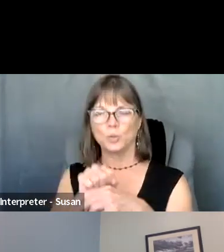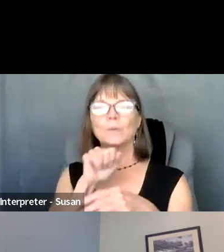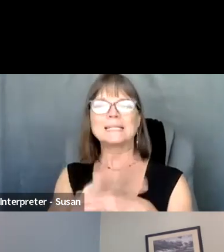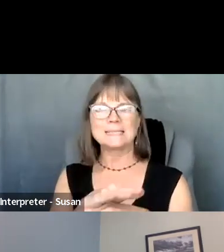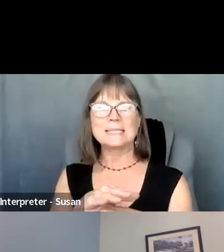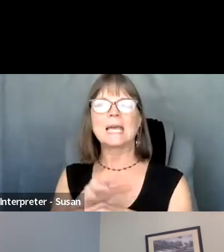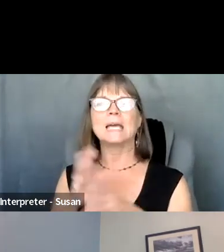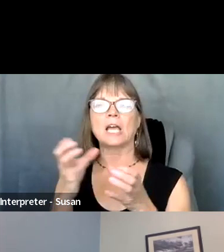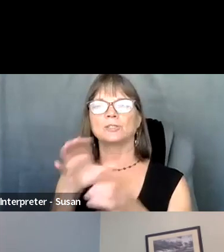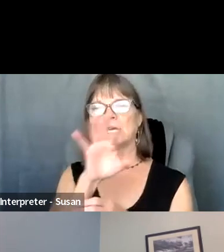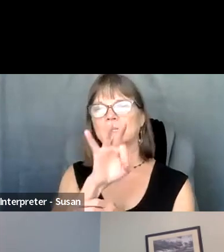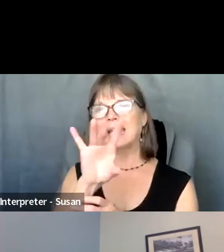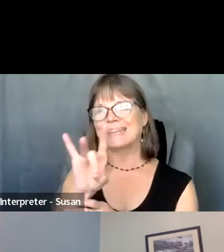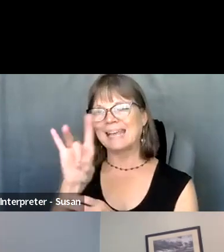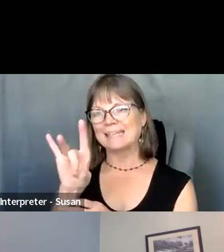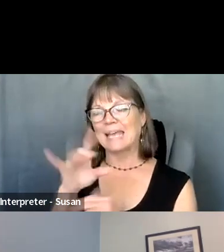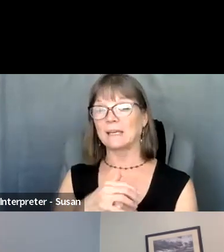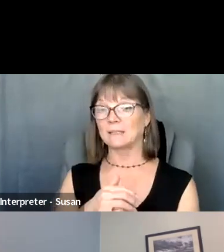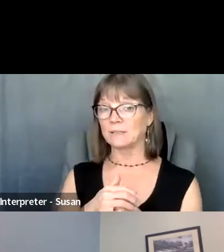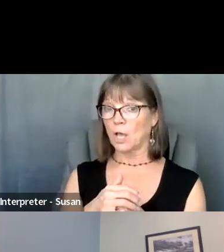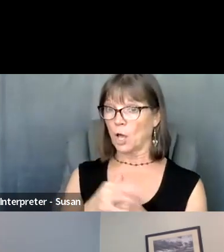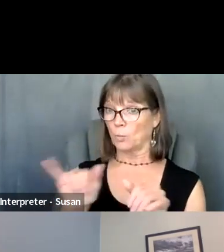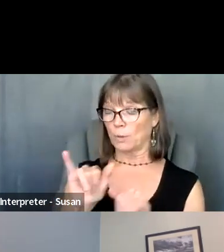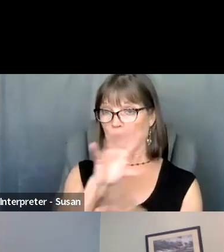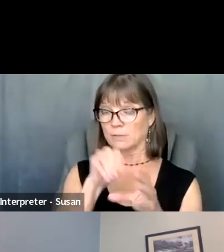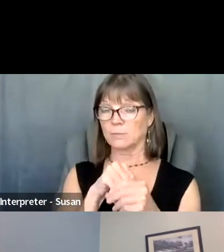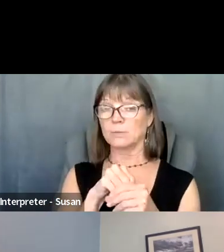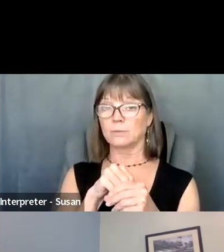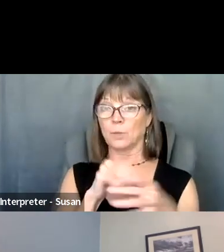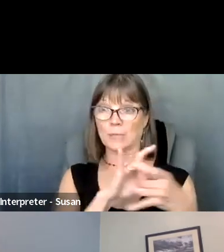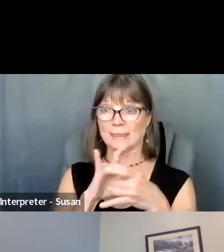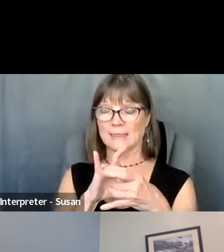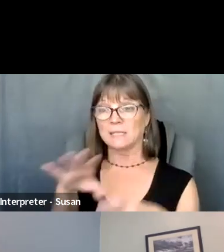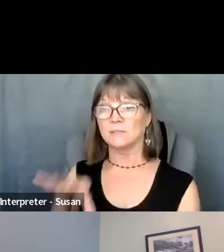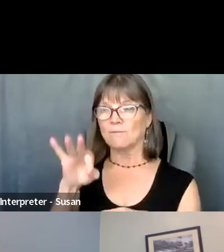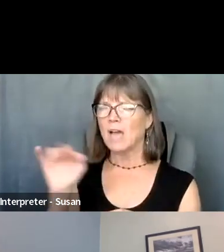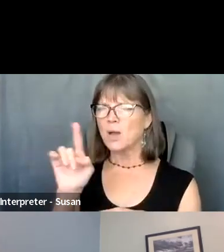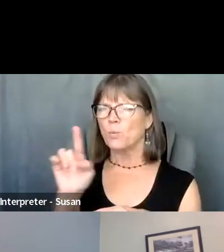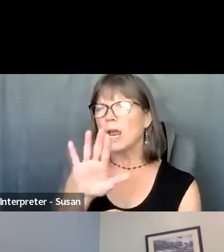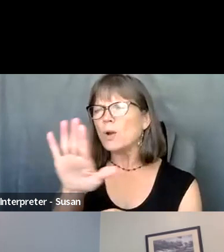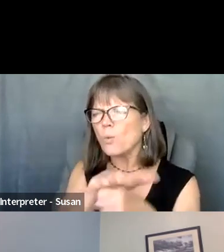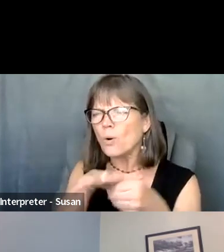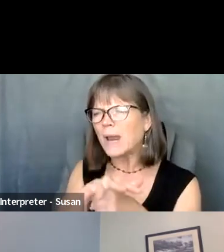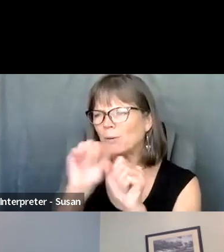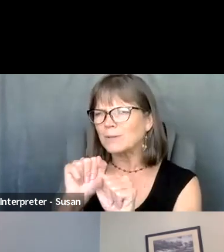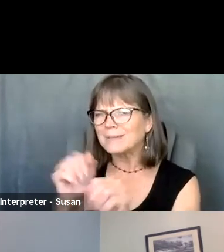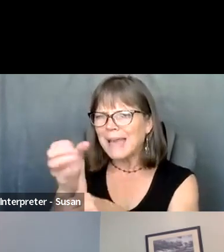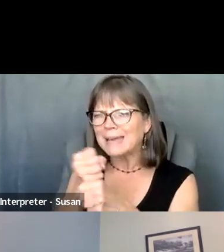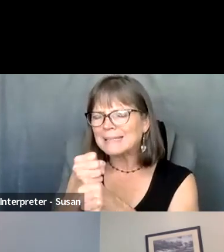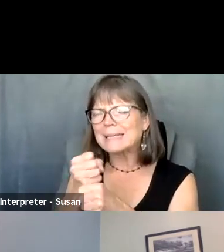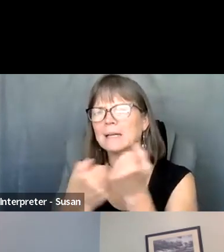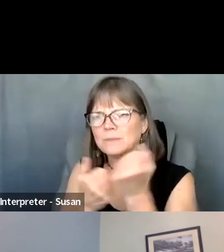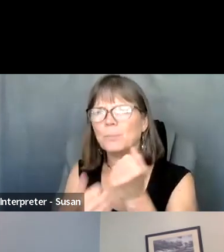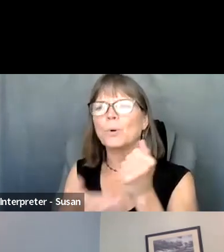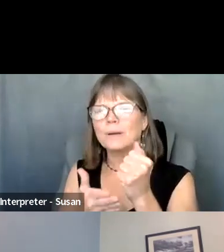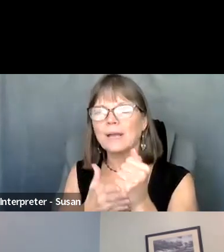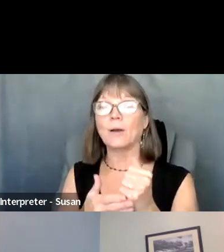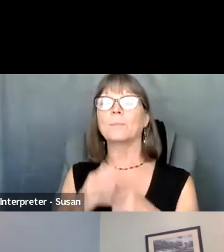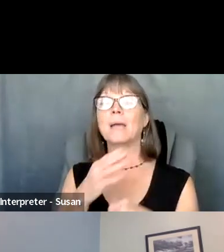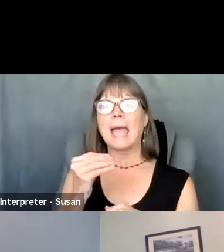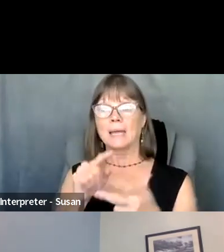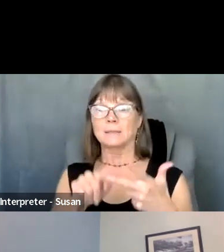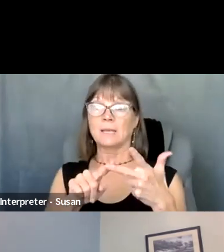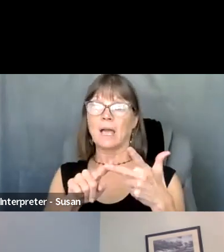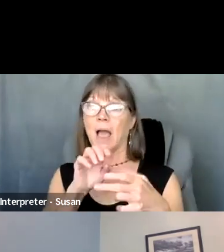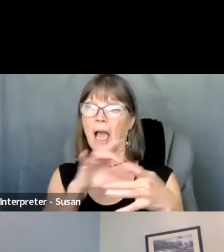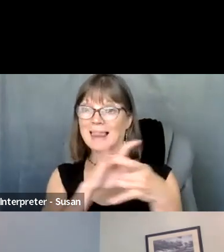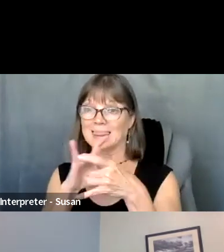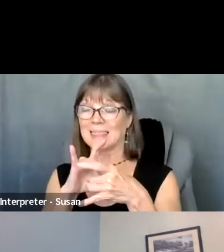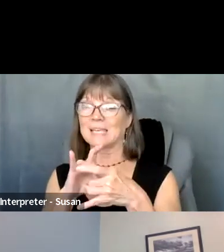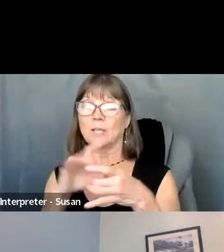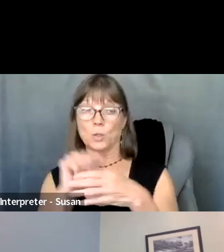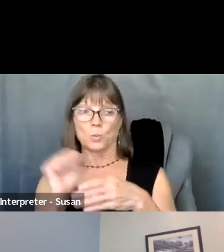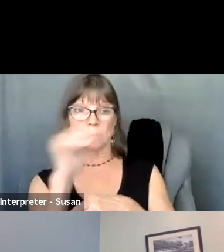Renee Rader (she/her): um, and then we've also included some links here for finding treatment in your area, and a link to where you can submit questions that you might have to our division.